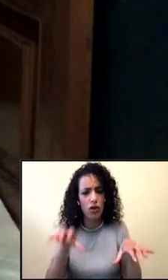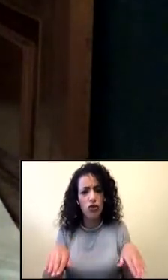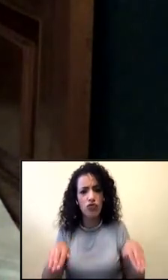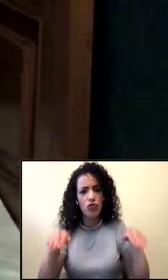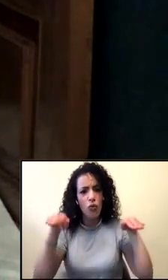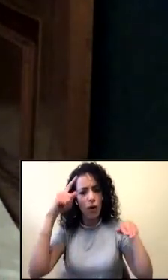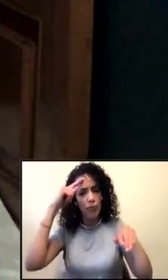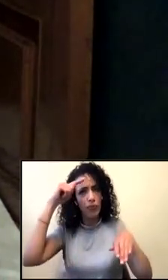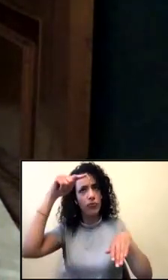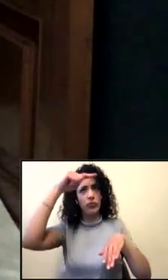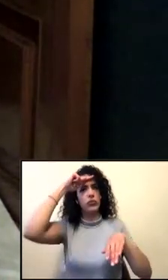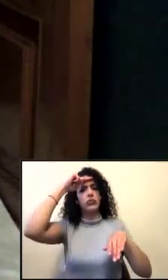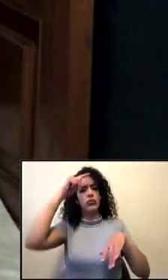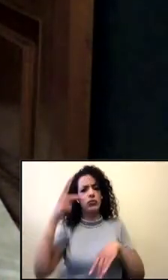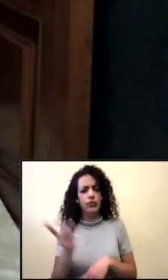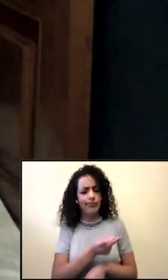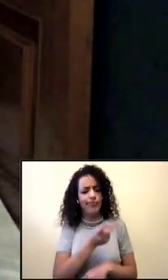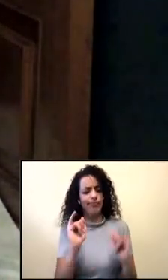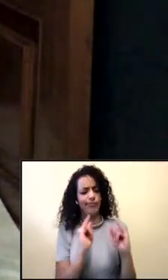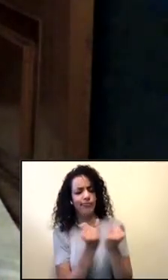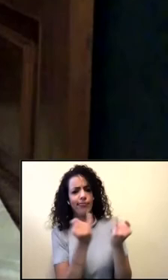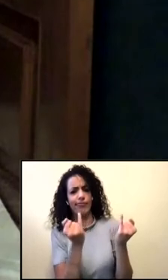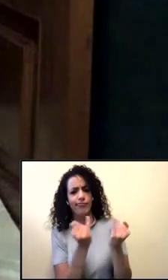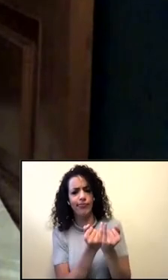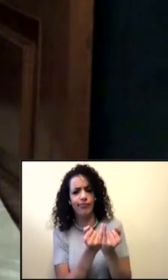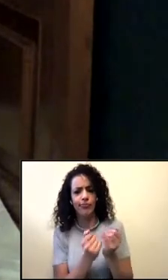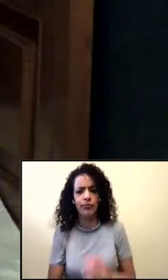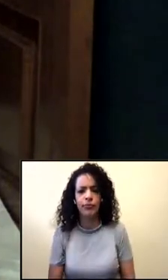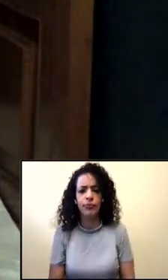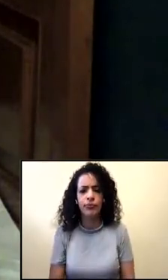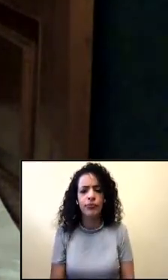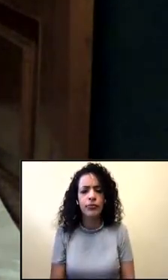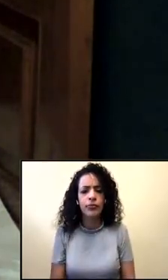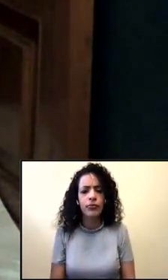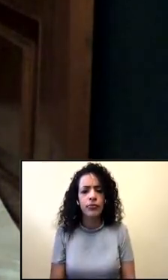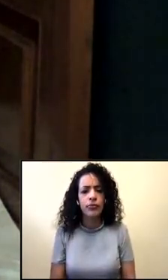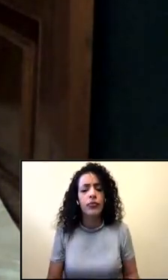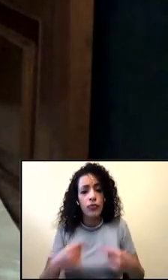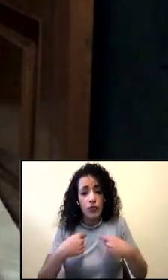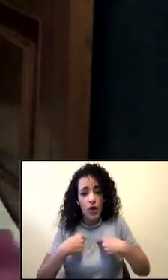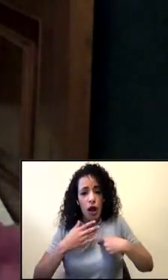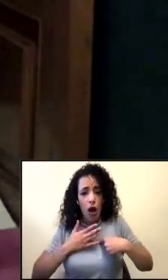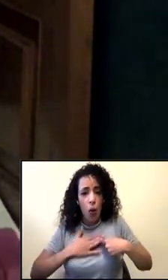the creative struggle for me, was how to do justice to each experience of each citizen